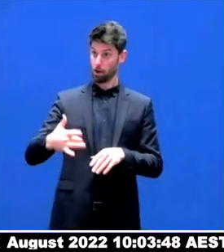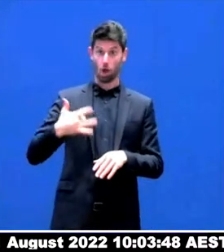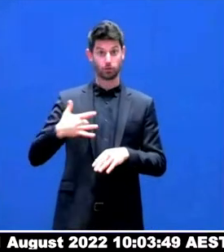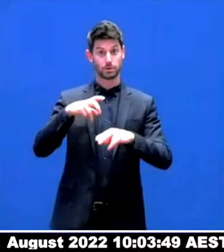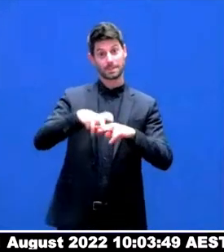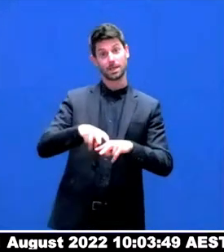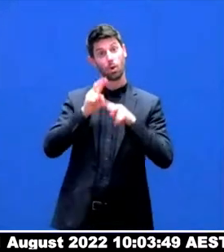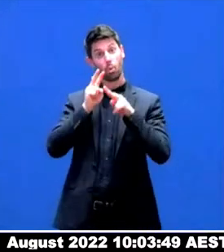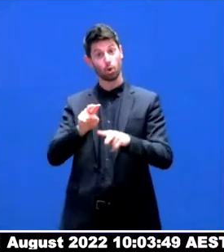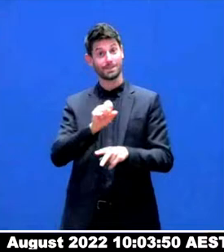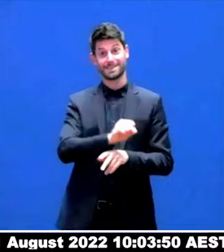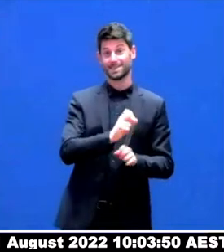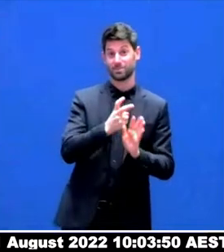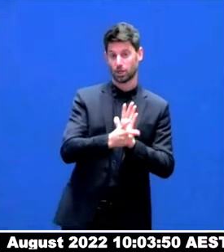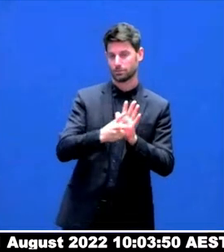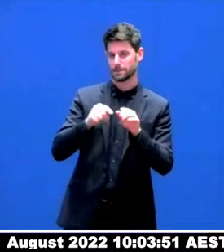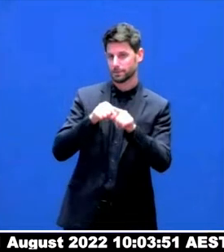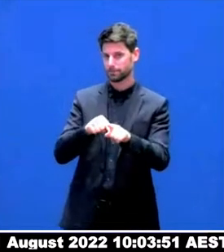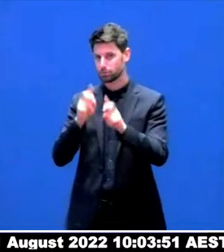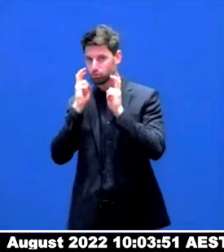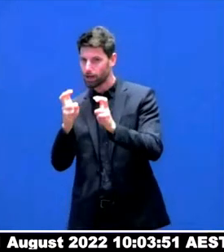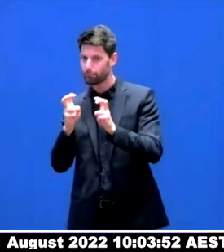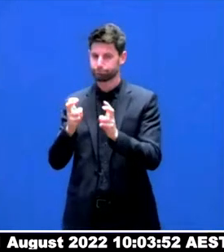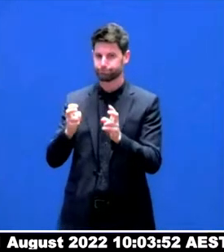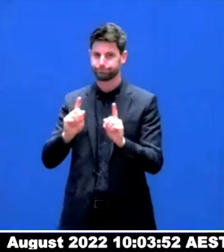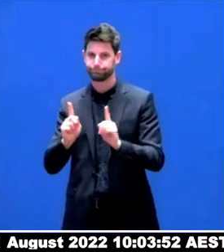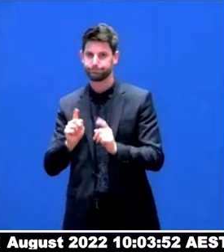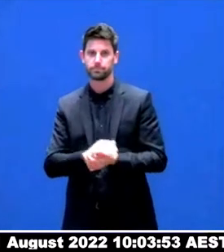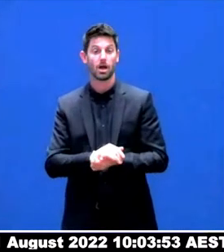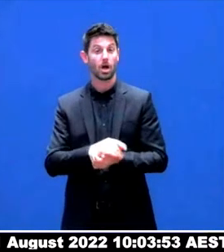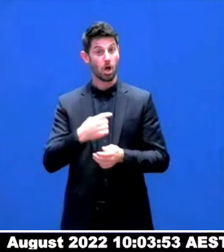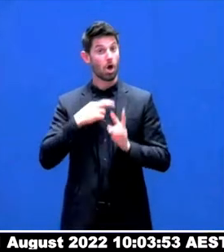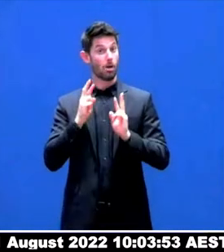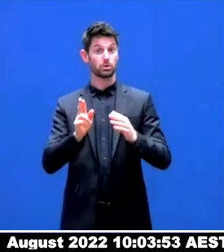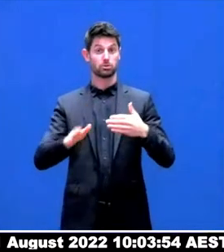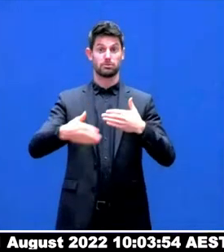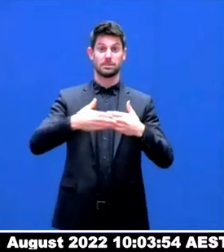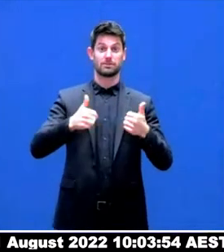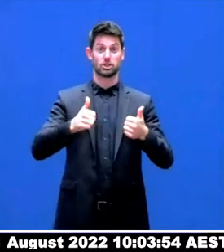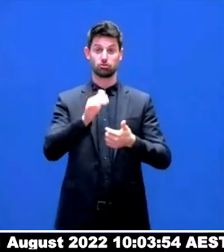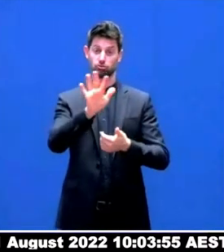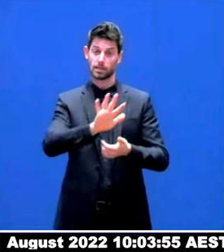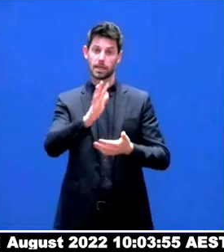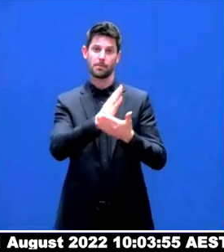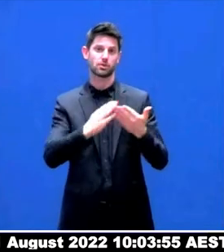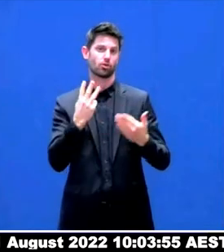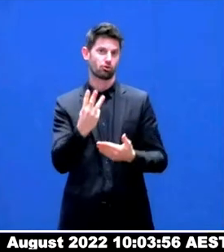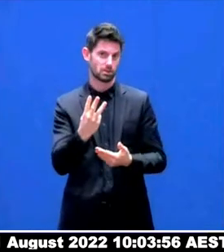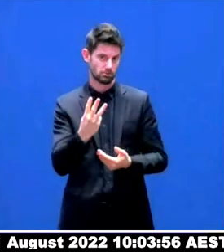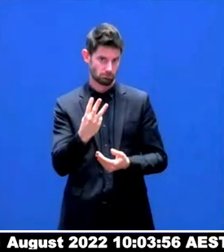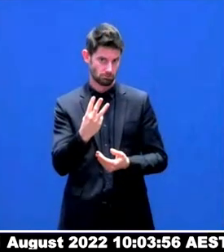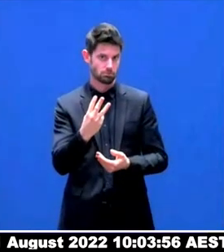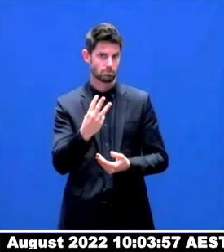And Commissioners, we plan to adjourn at around 3.30, and the Commissioners may be